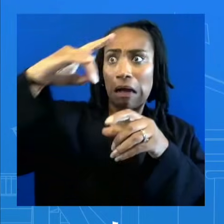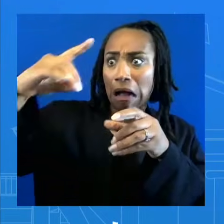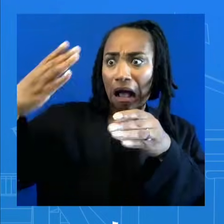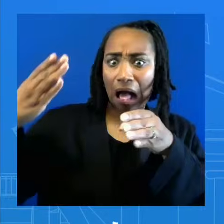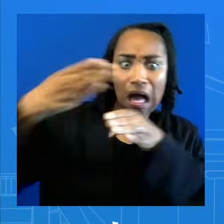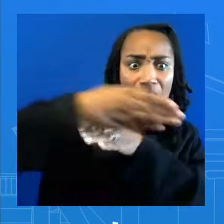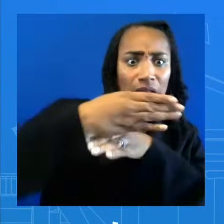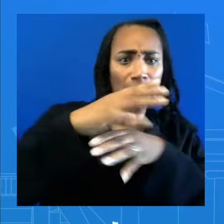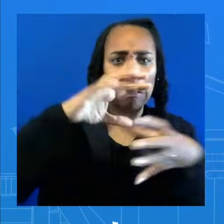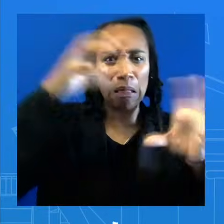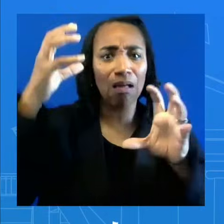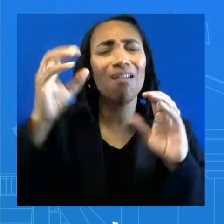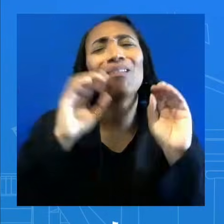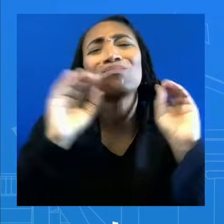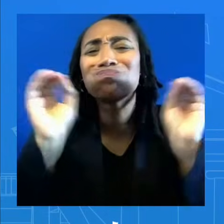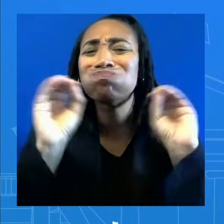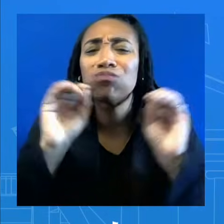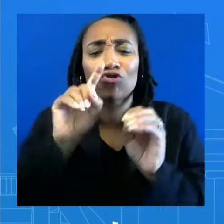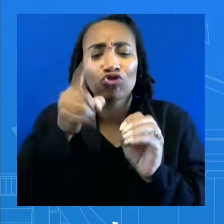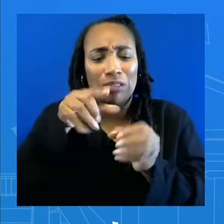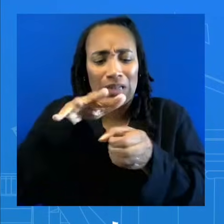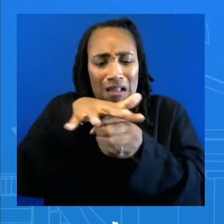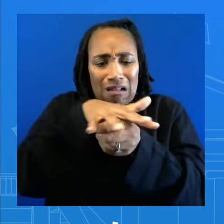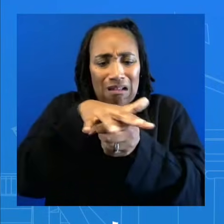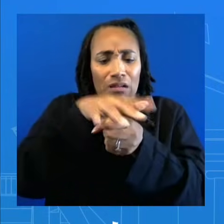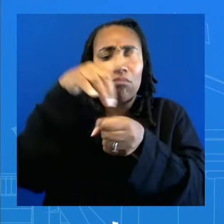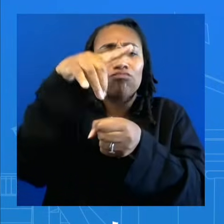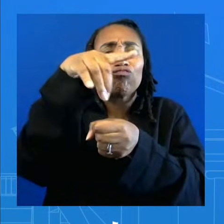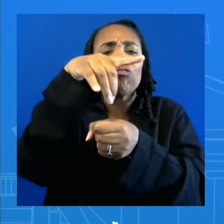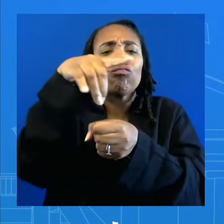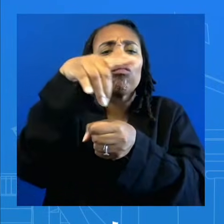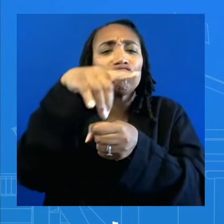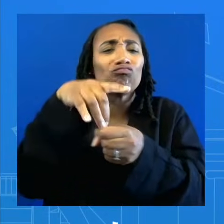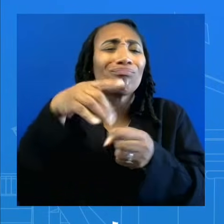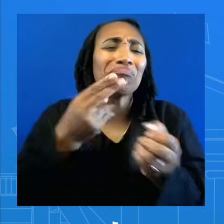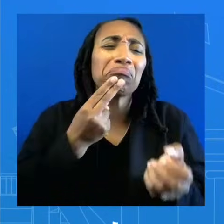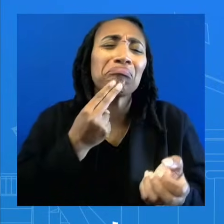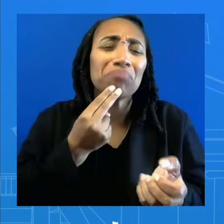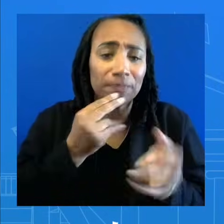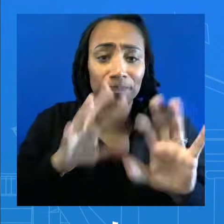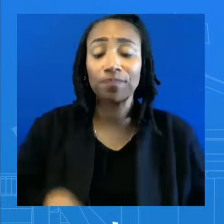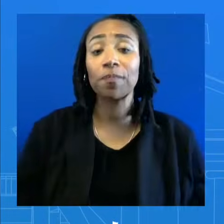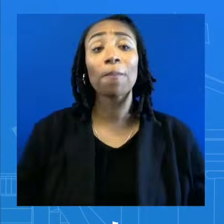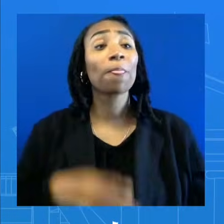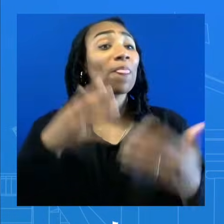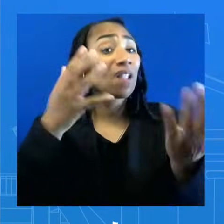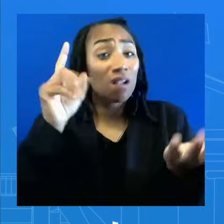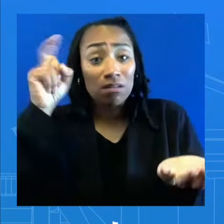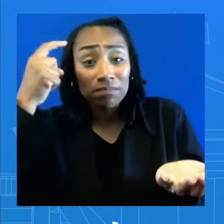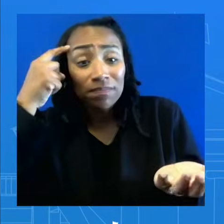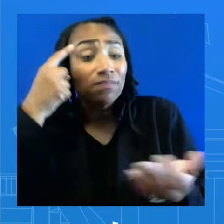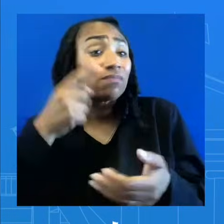continue to support New Jersey and investigate the reports, even though they have uncovered no malicious activity